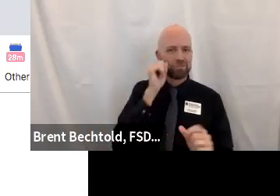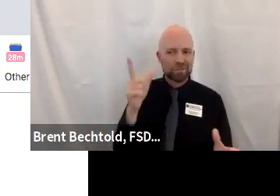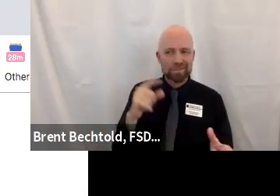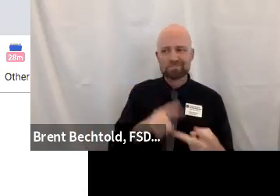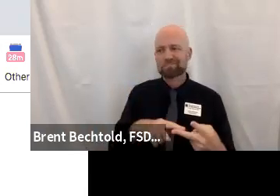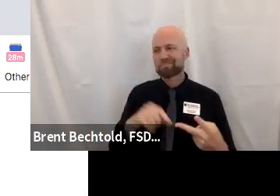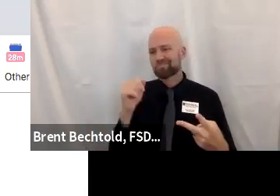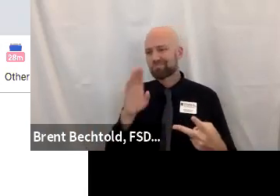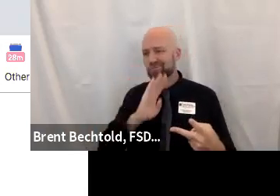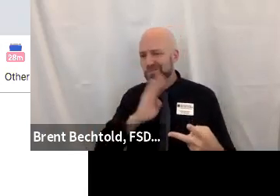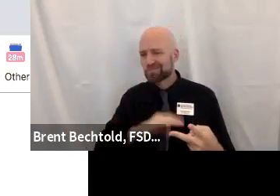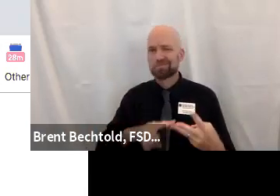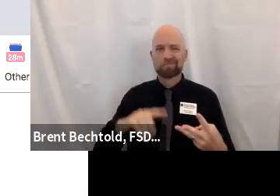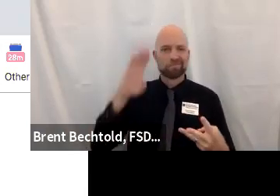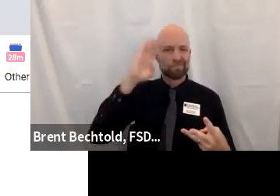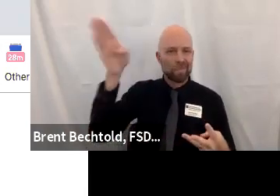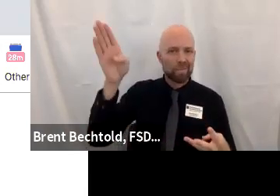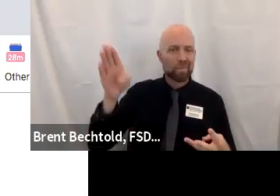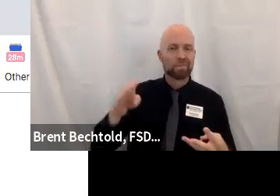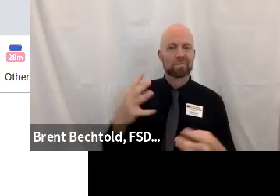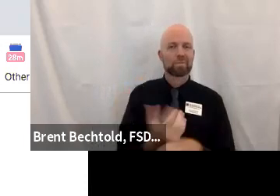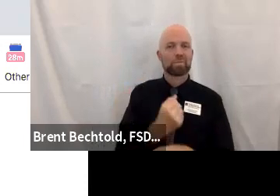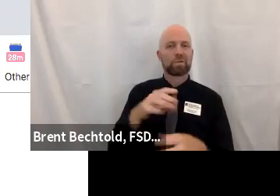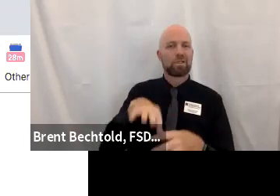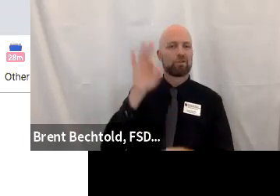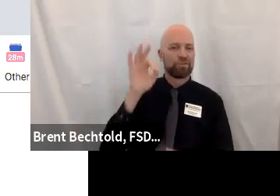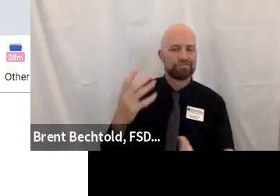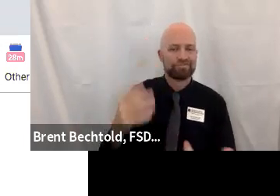that those could be, those words could be used.